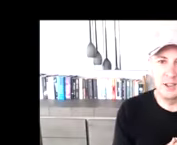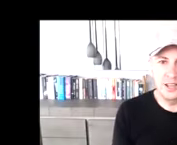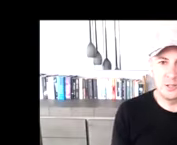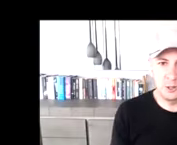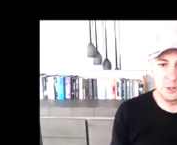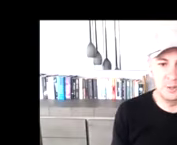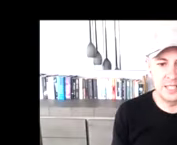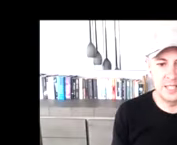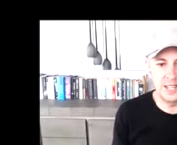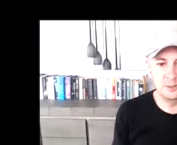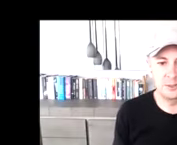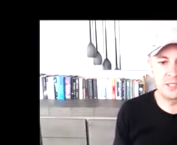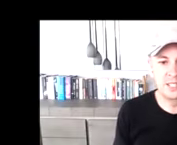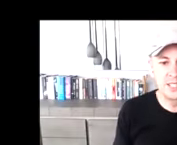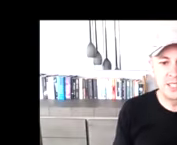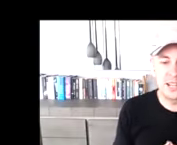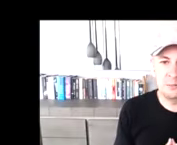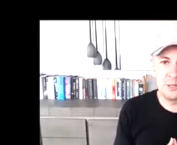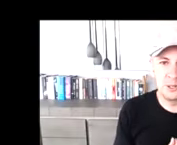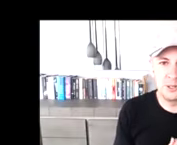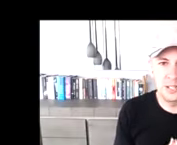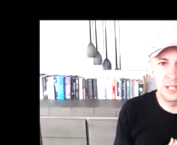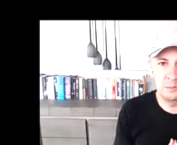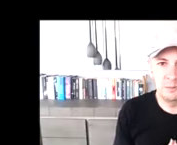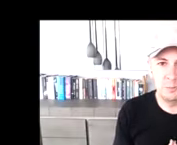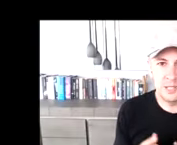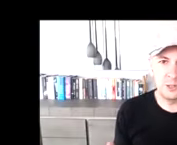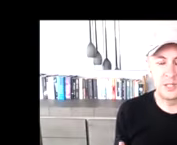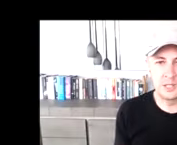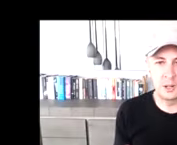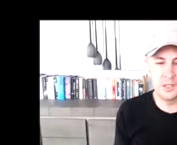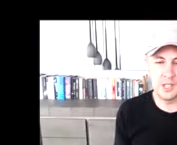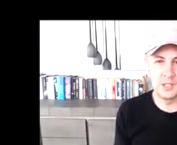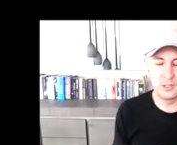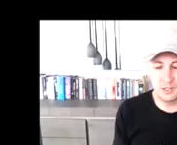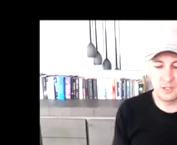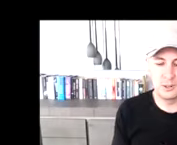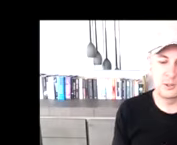our social media handles. So please join in the conversation on socials.